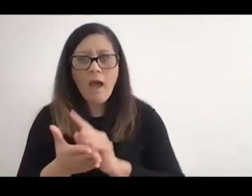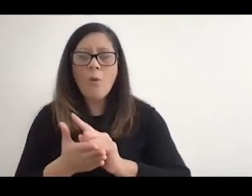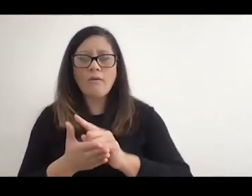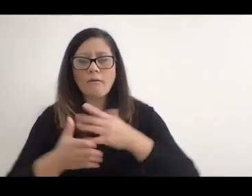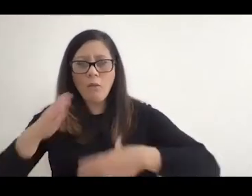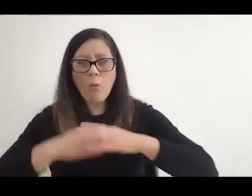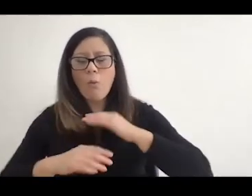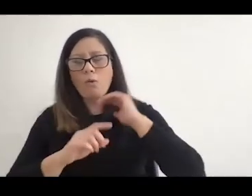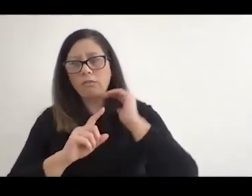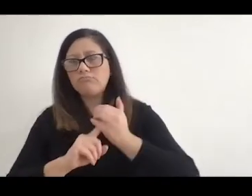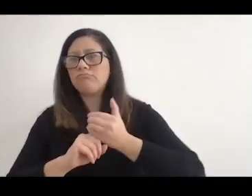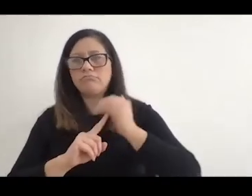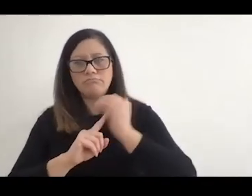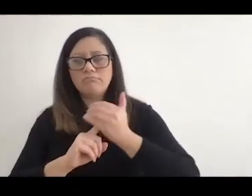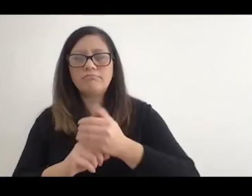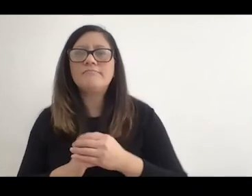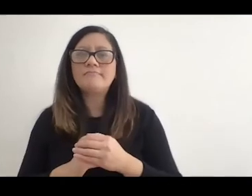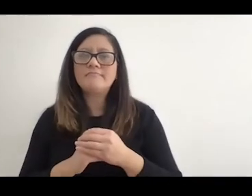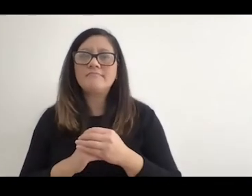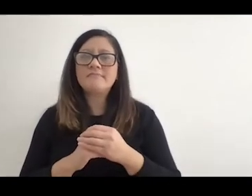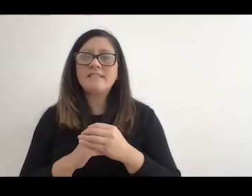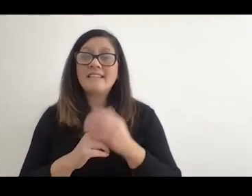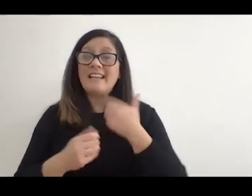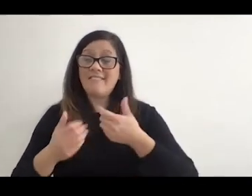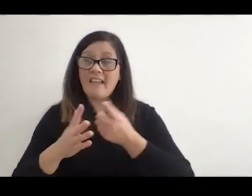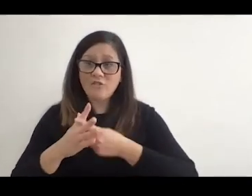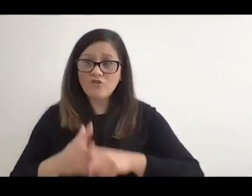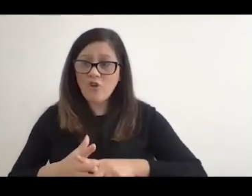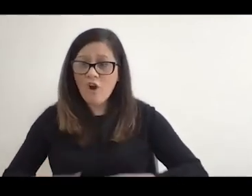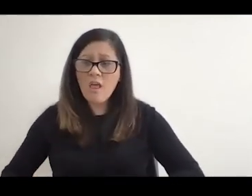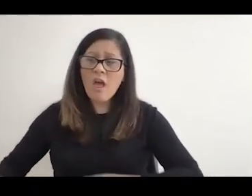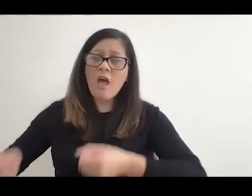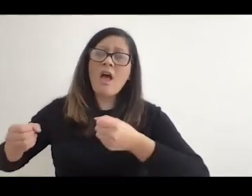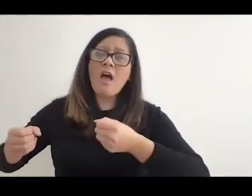dressed if they have to constantly stop. And then start again because of that pain.